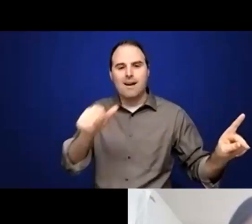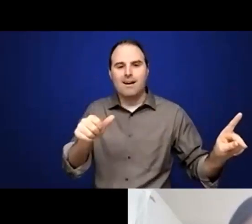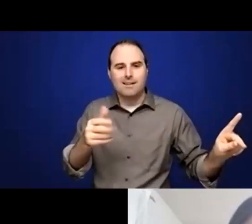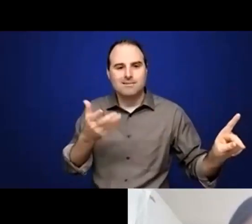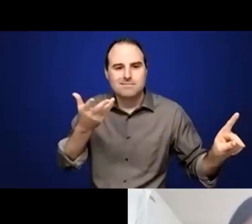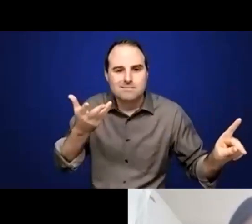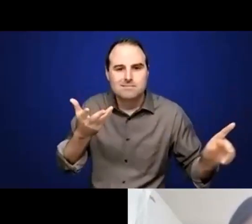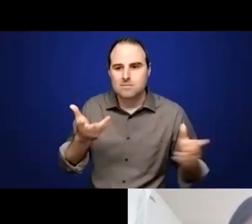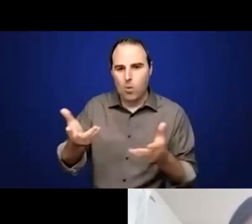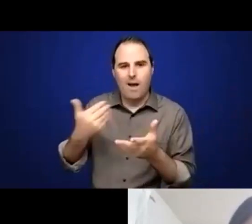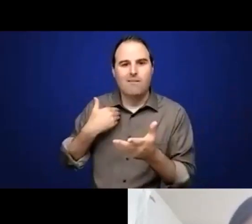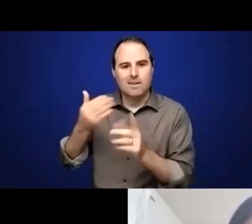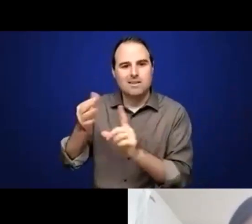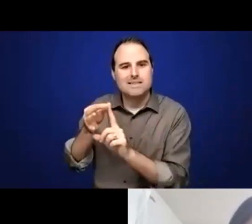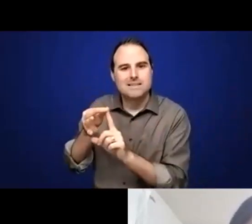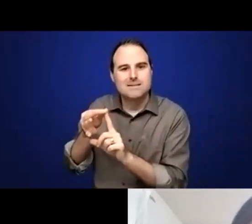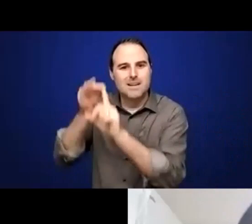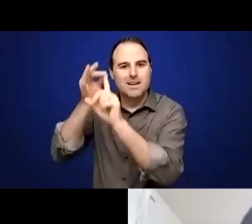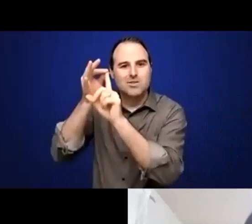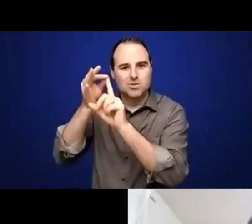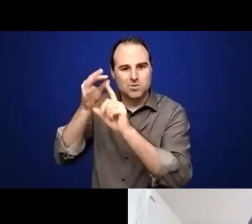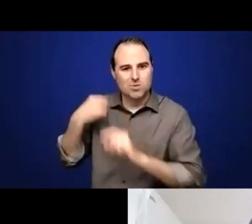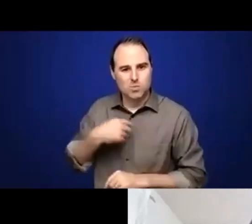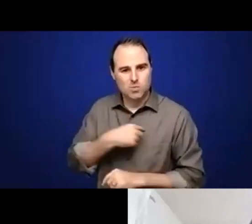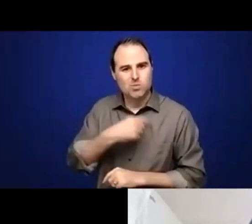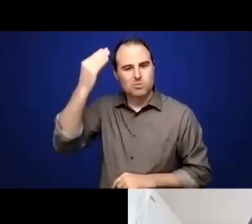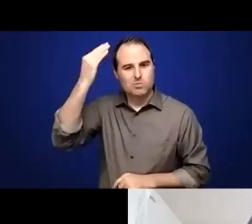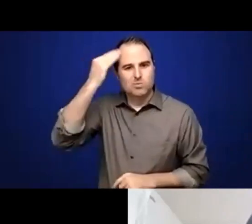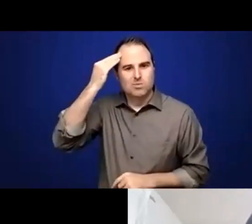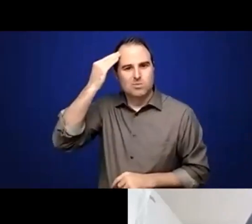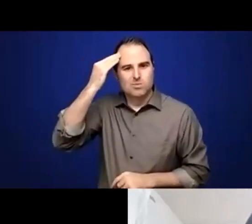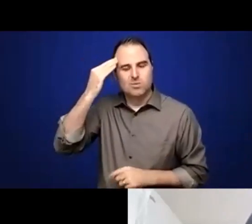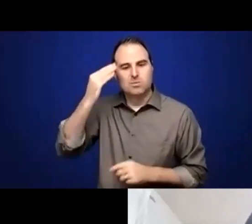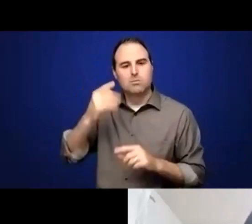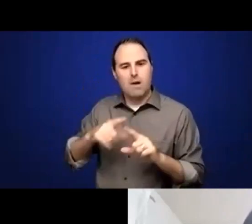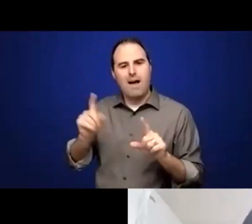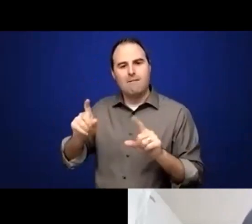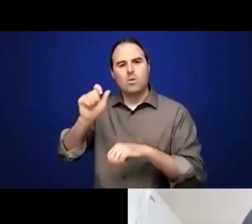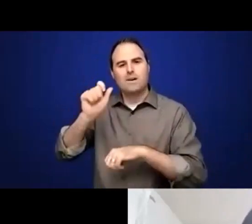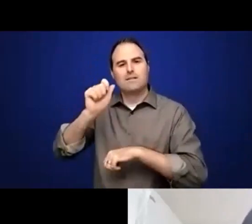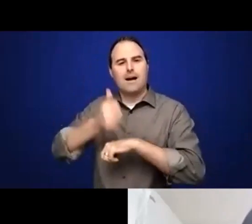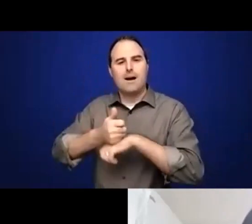that we're very aware of. We just have to really establish what those guidelines actually